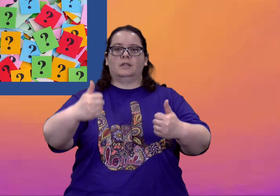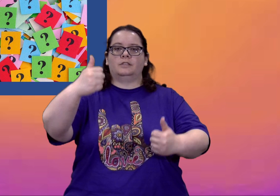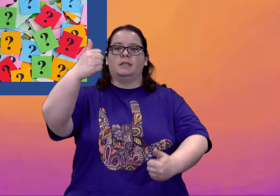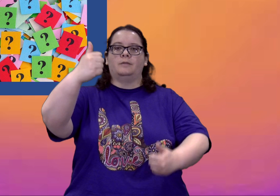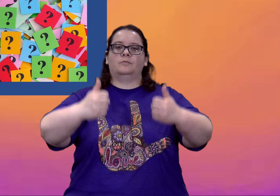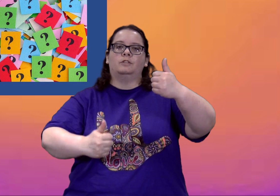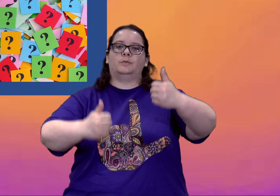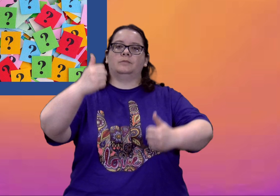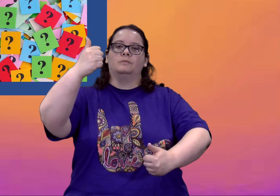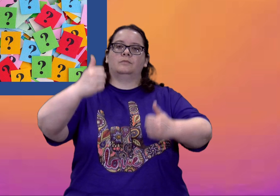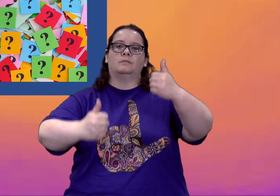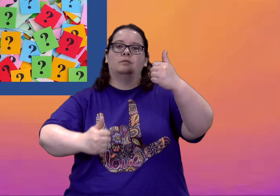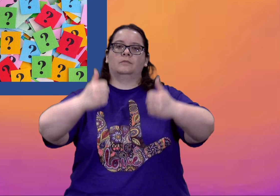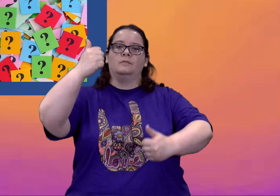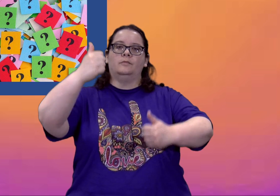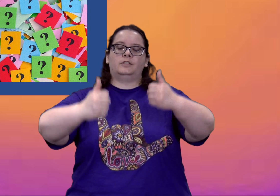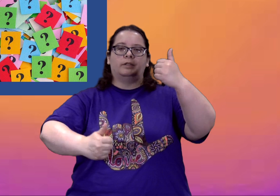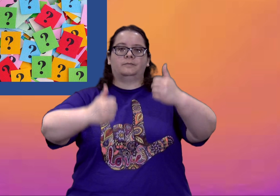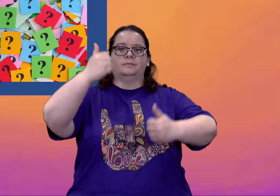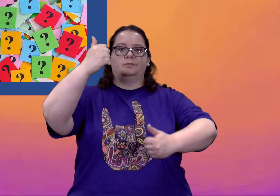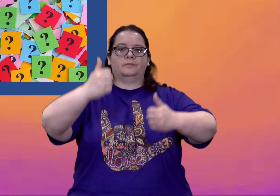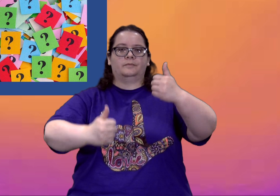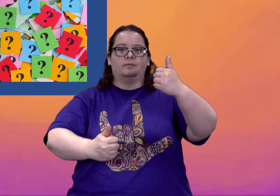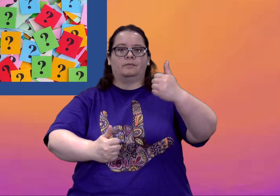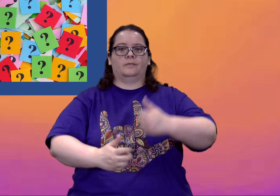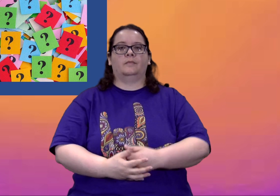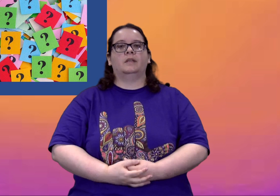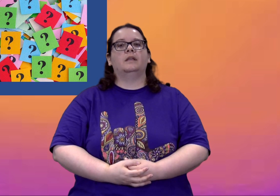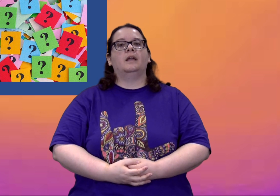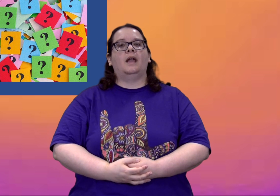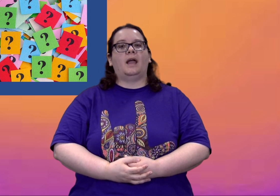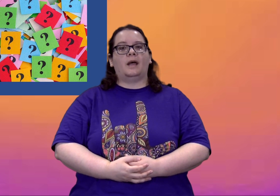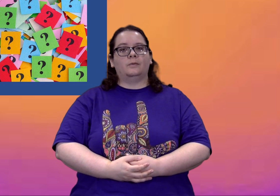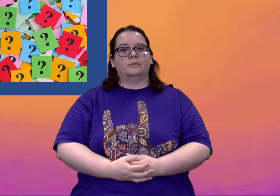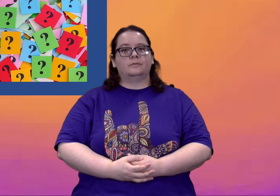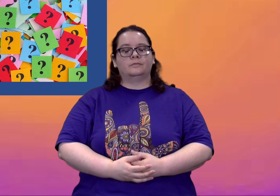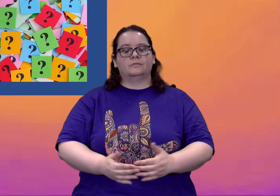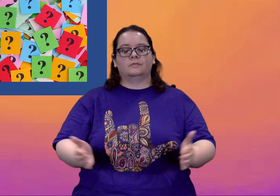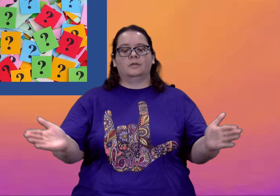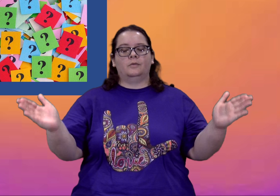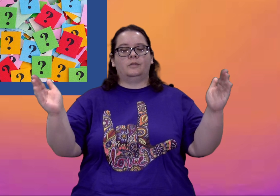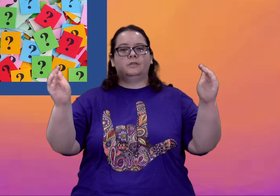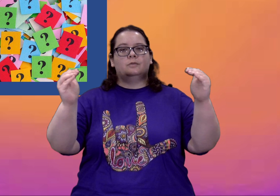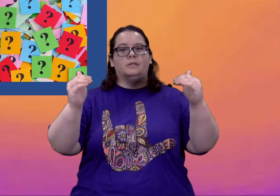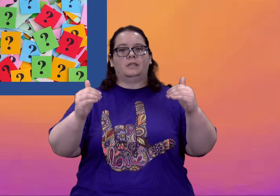and you're saying: "Which one? Which one?". How, we do the